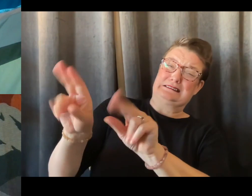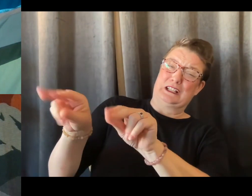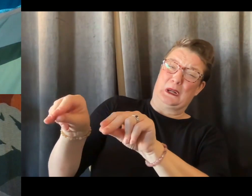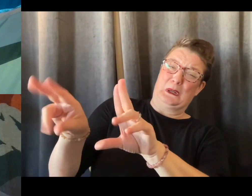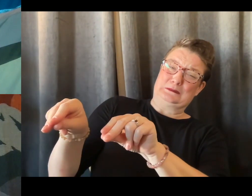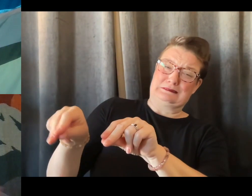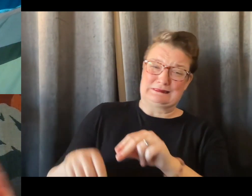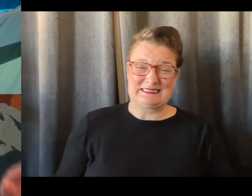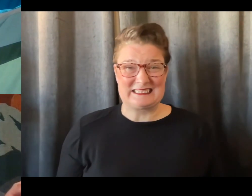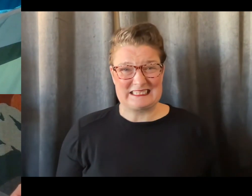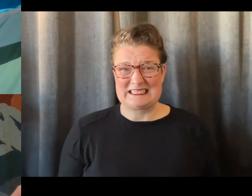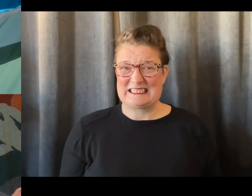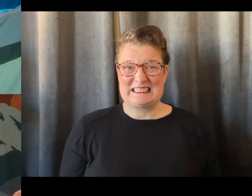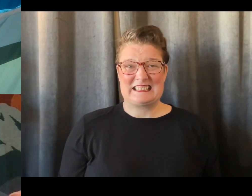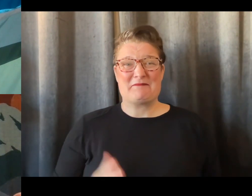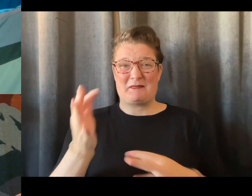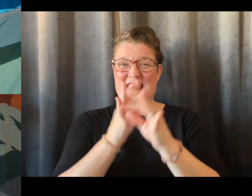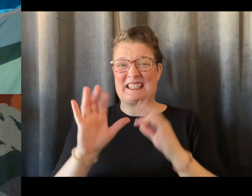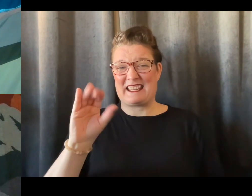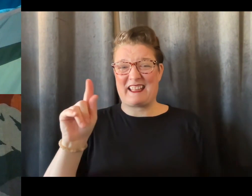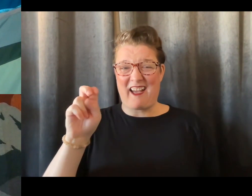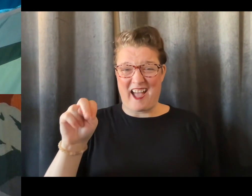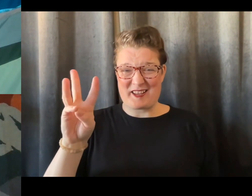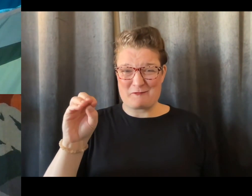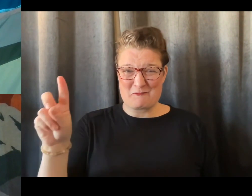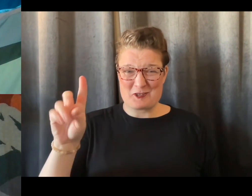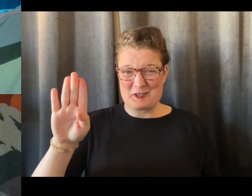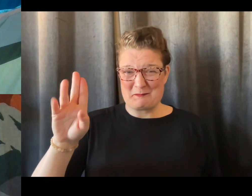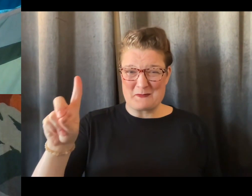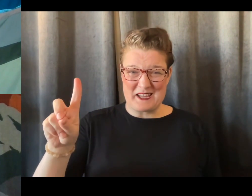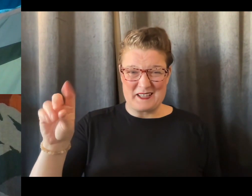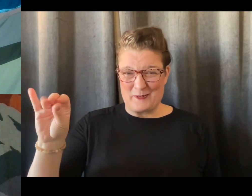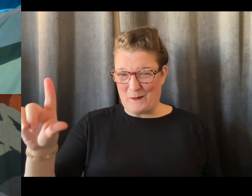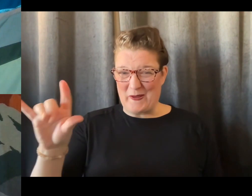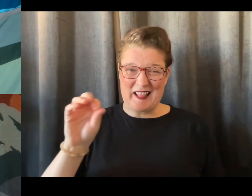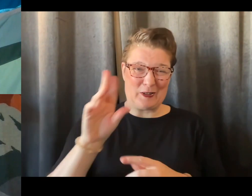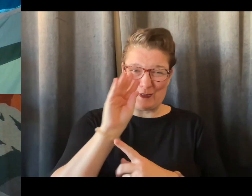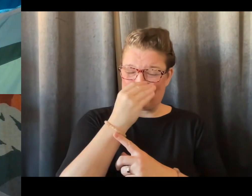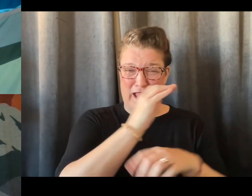Nomy: Maybe Cottonwood Bud Oil, Rebekah: Bring some flowers or something. Nomy: Yeah. Rebekah: Uh, but.